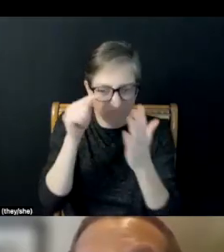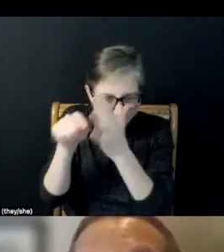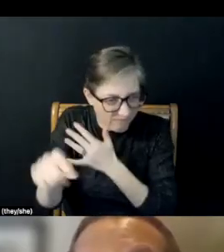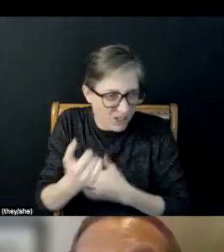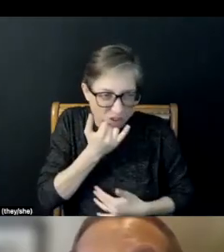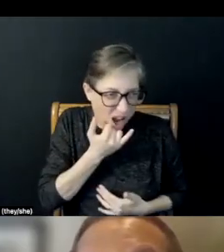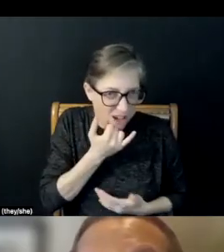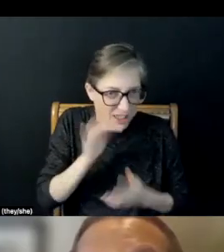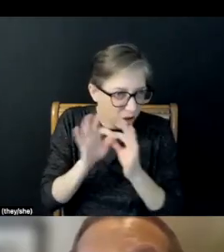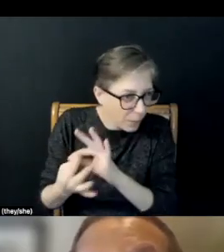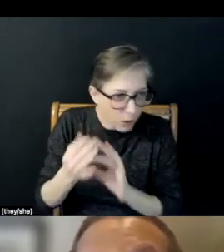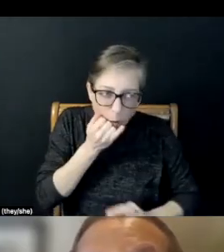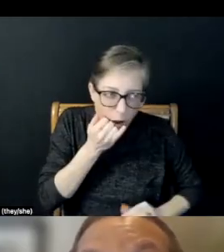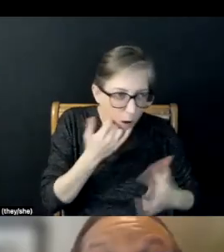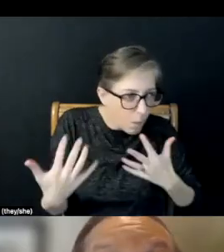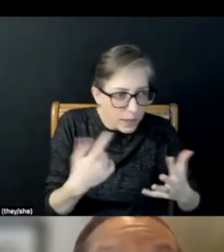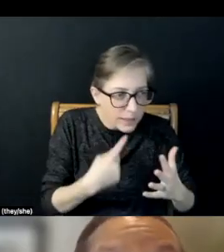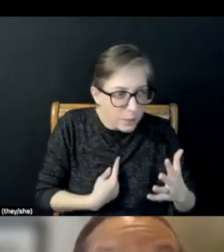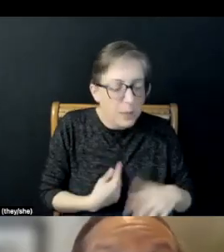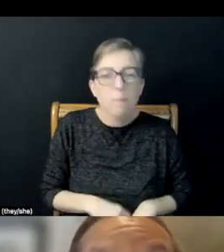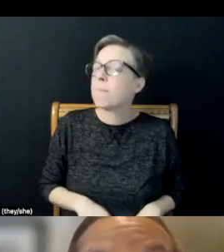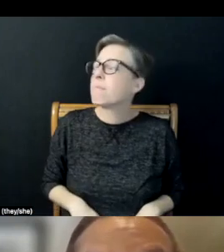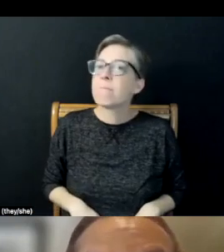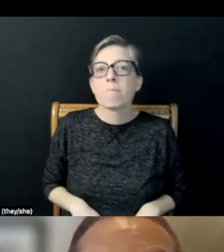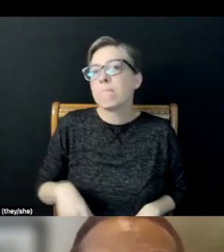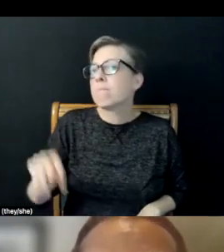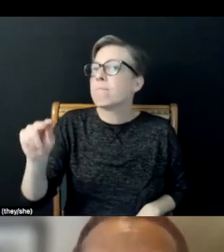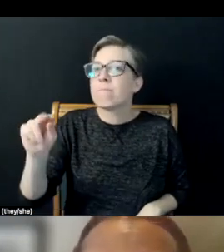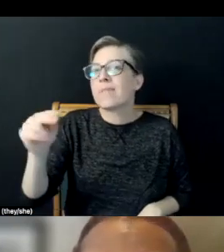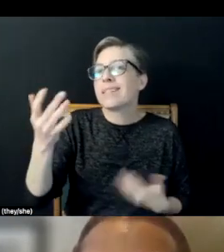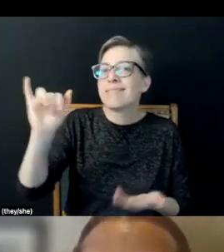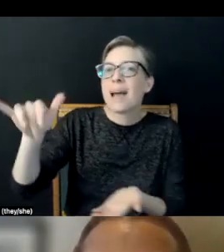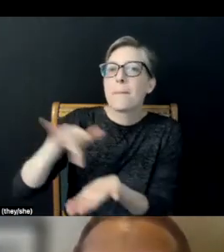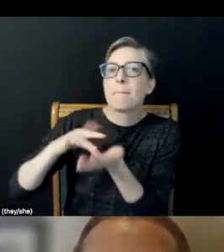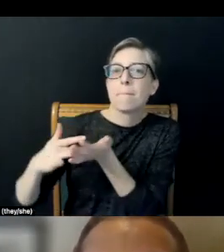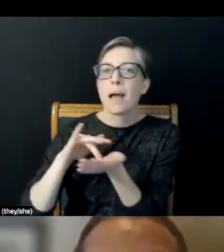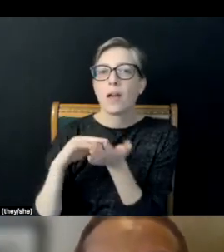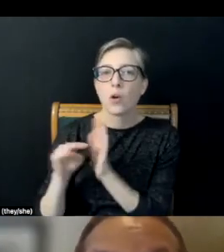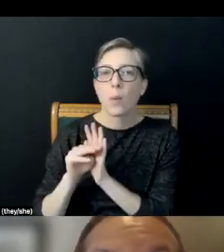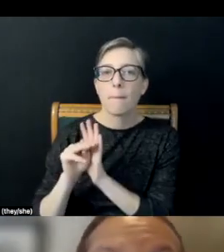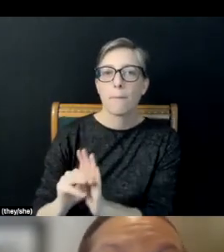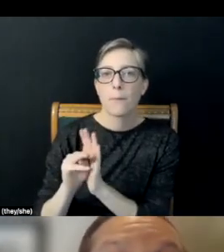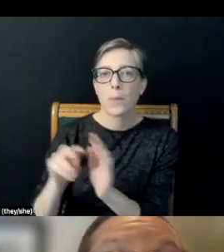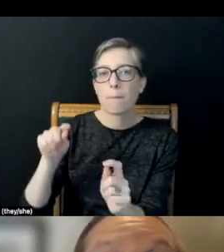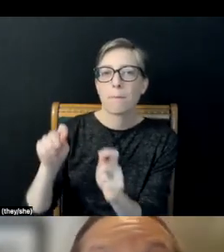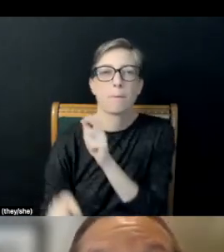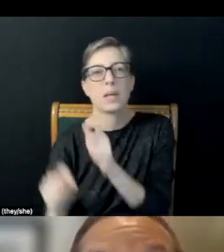is, this manipulation of the medical model is - happens far too often.